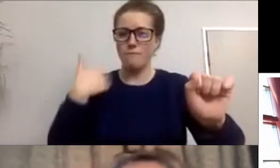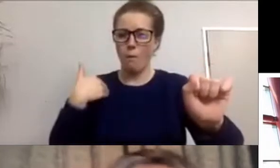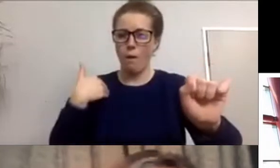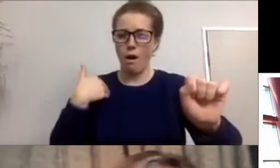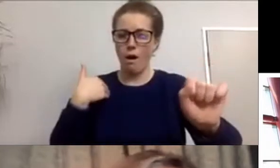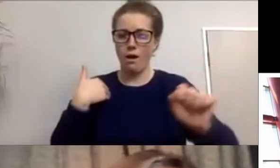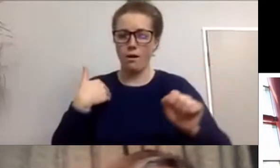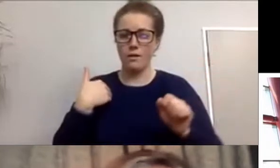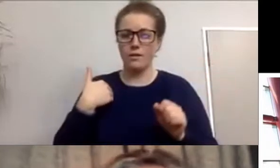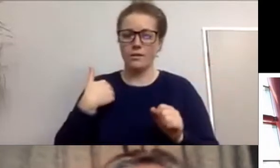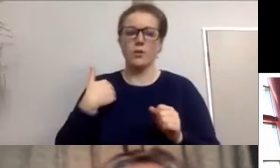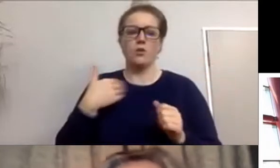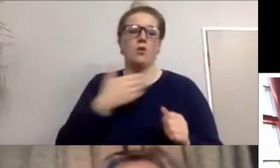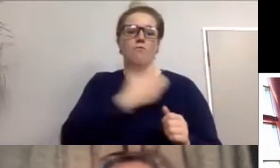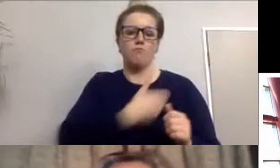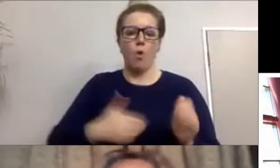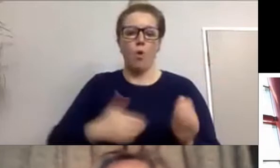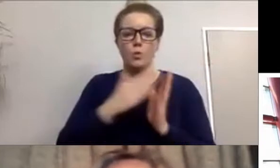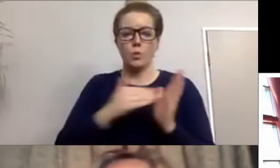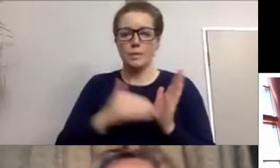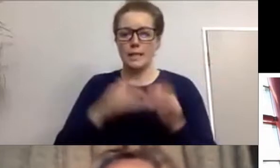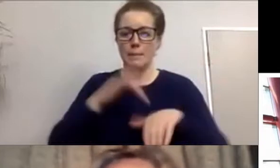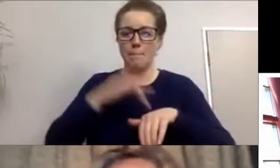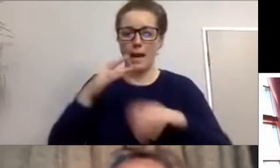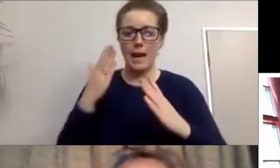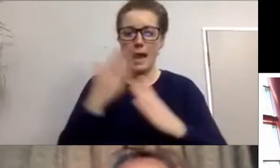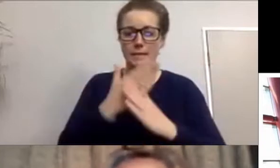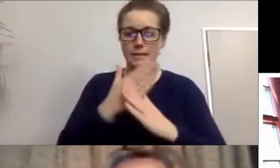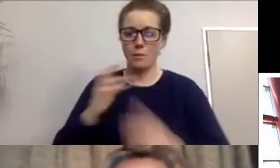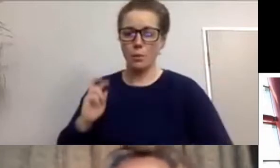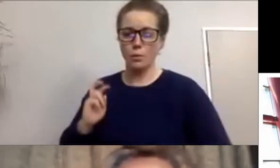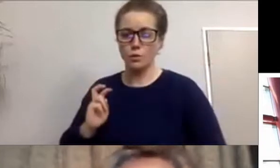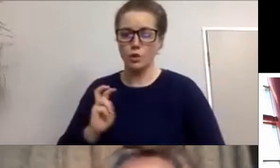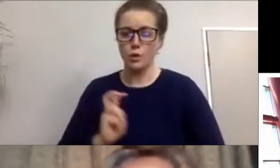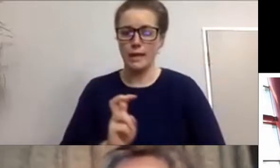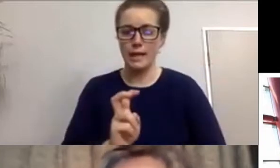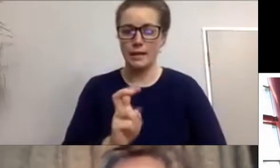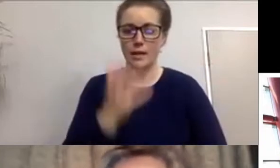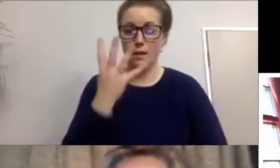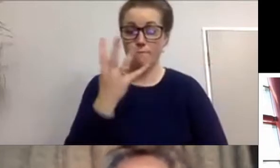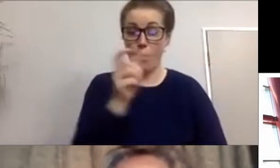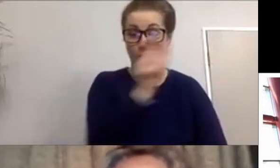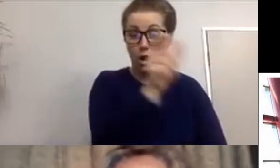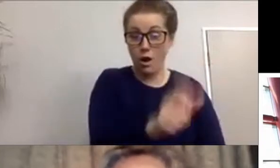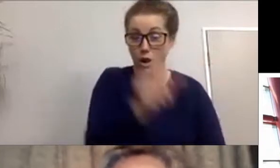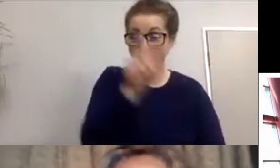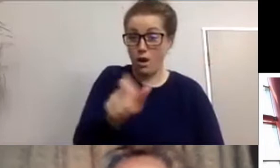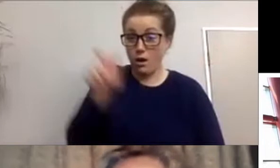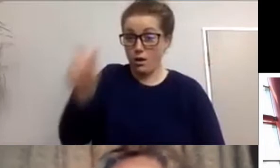journey. There's four images in the back, on the right hand side you have one